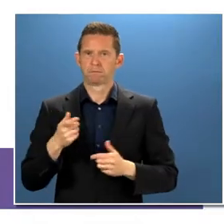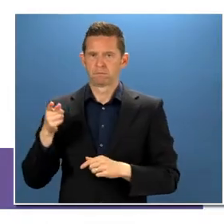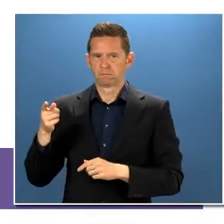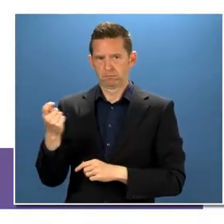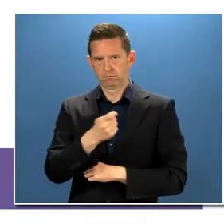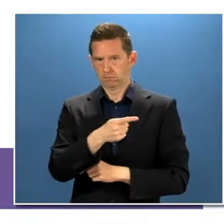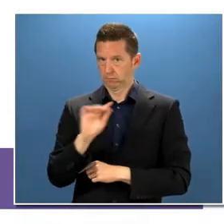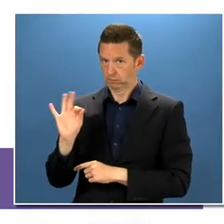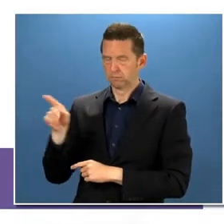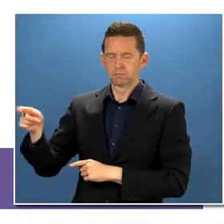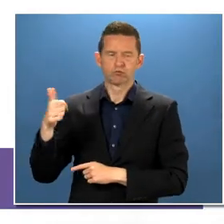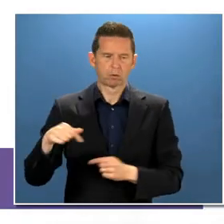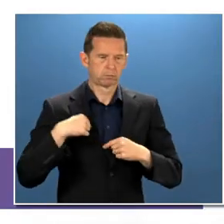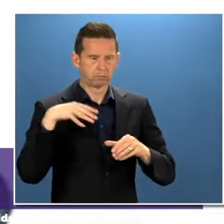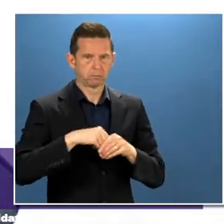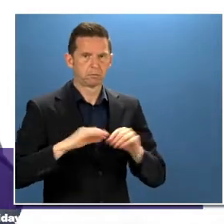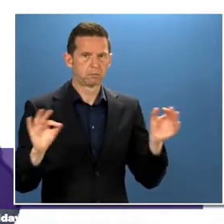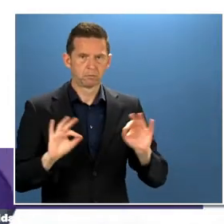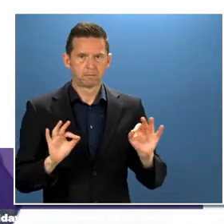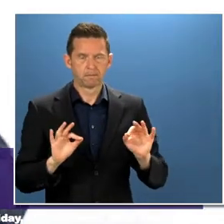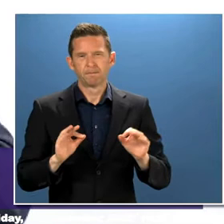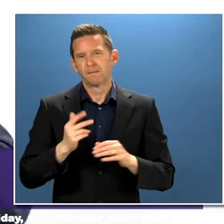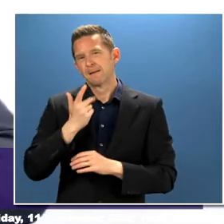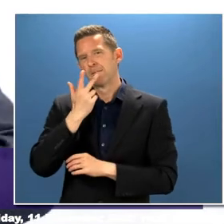So if someone was to make a complaint about the way in which they were treated